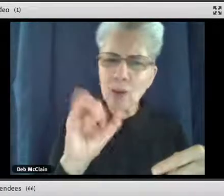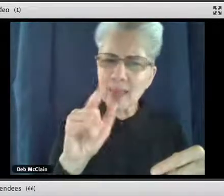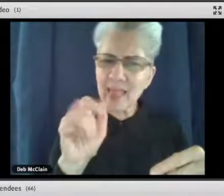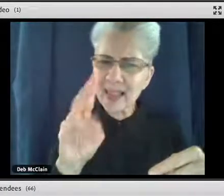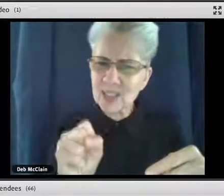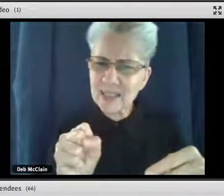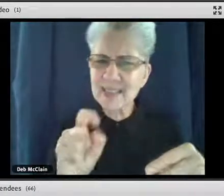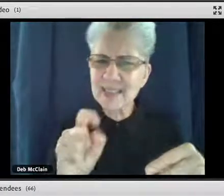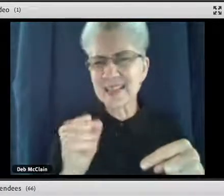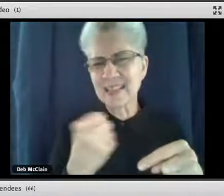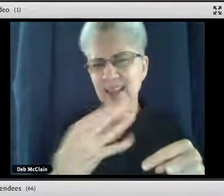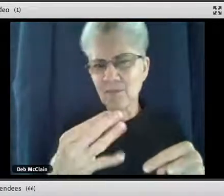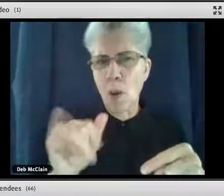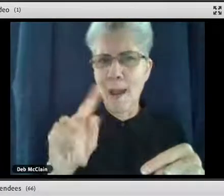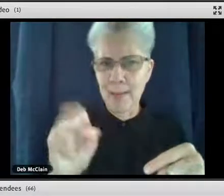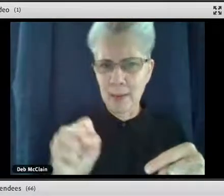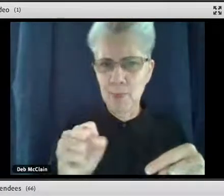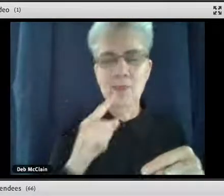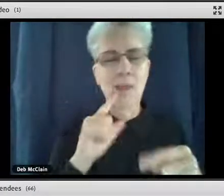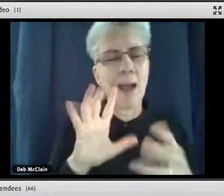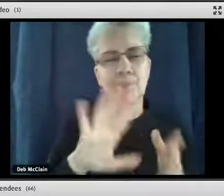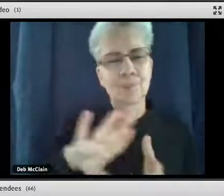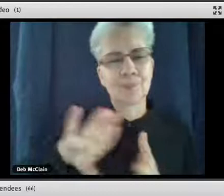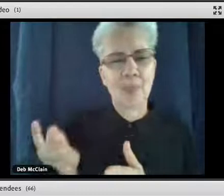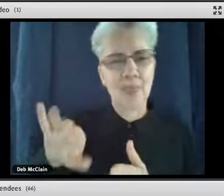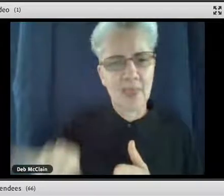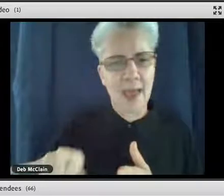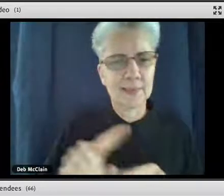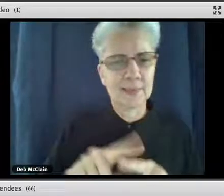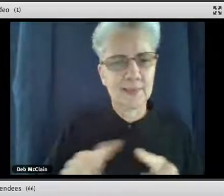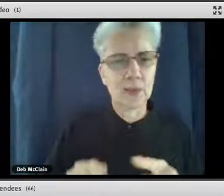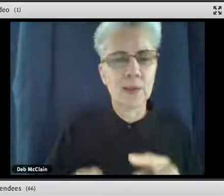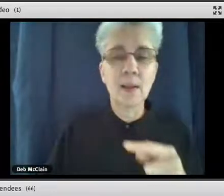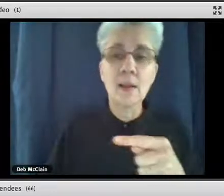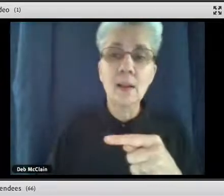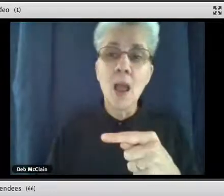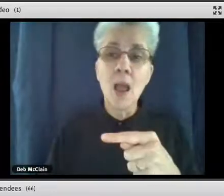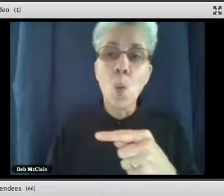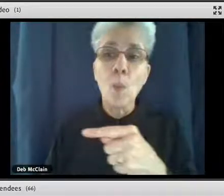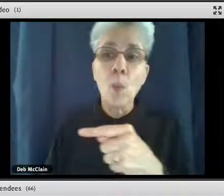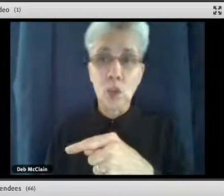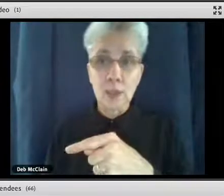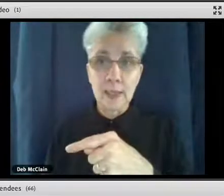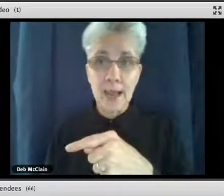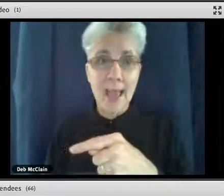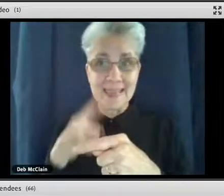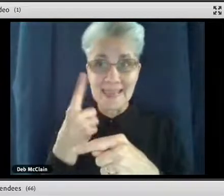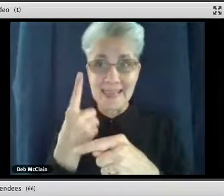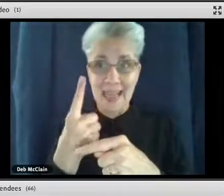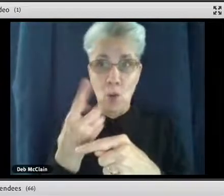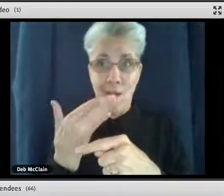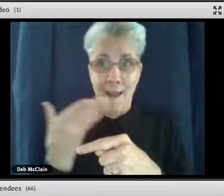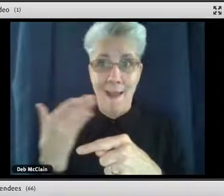that's for like collections and multipart items. So I'm just going to leave that alone for now. That's for different... But for what we're looking at,